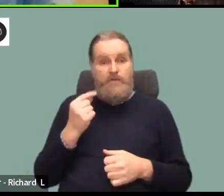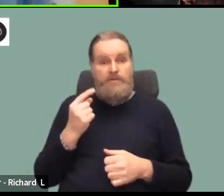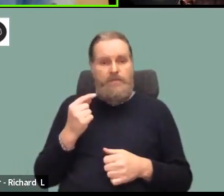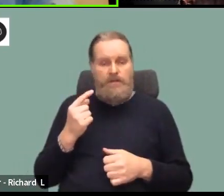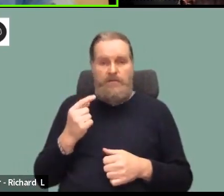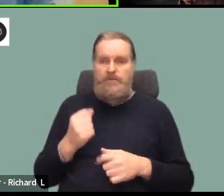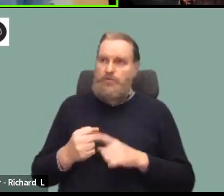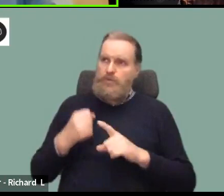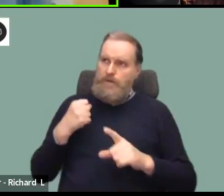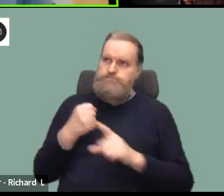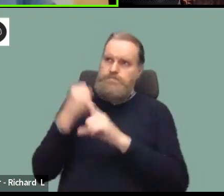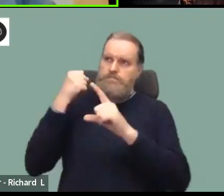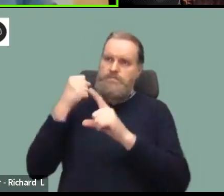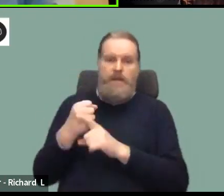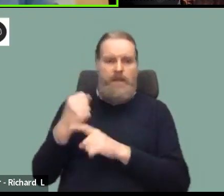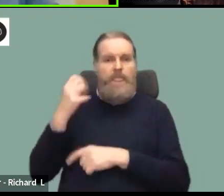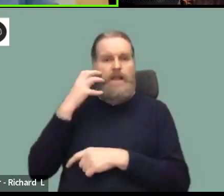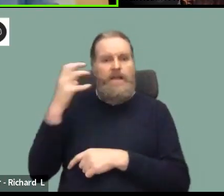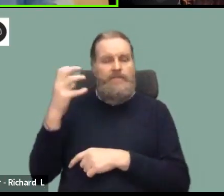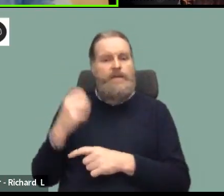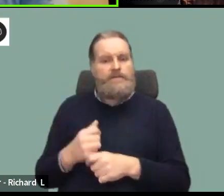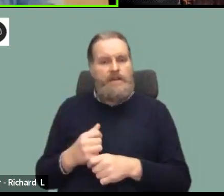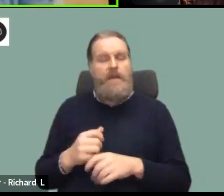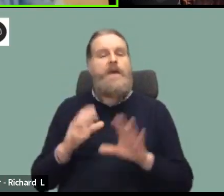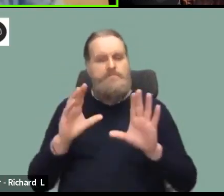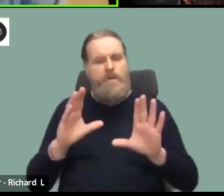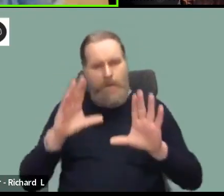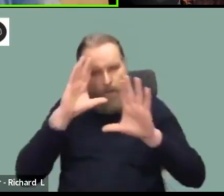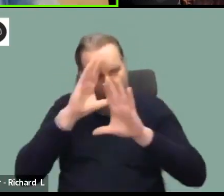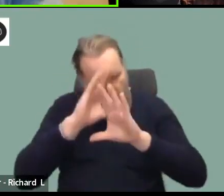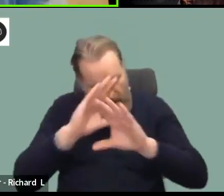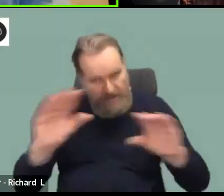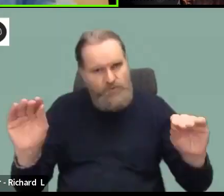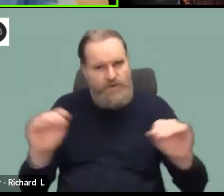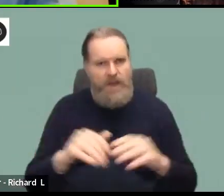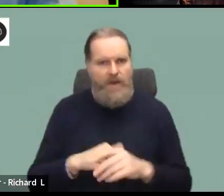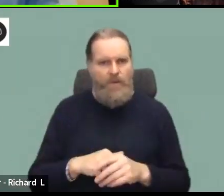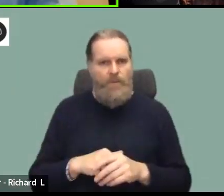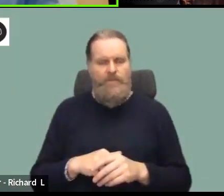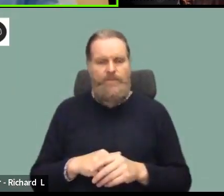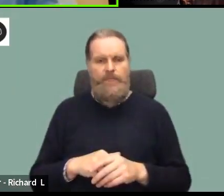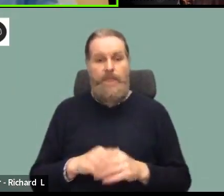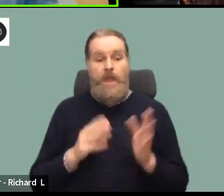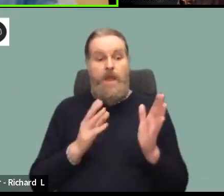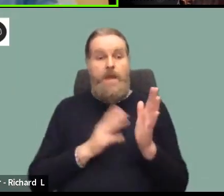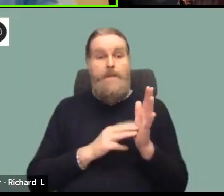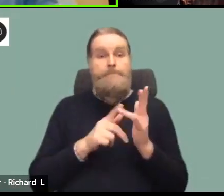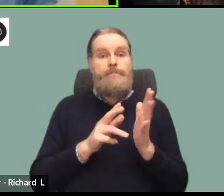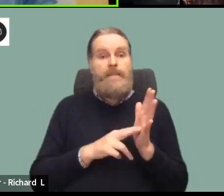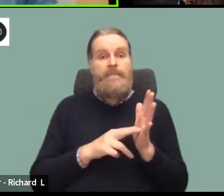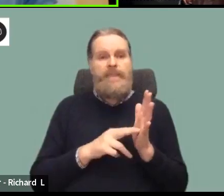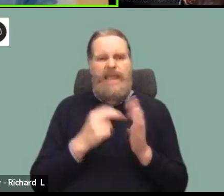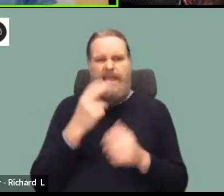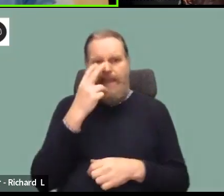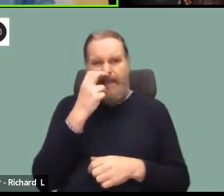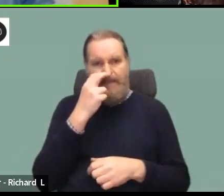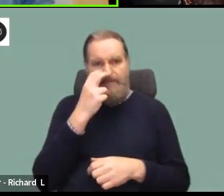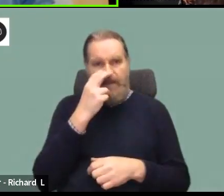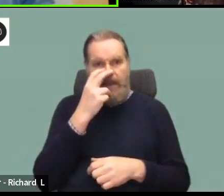action as possible that has a real maximum effect. But everybody will know But everybody will know well in advance so so I can advance so so I can say I think on Monday night I'm doing a zoom